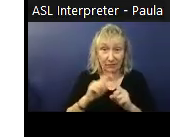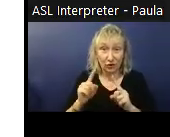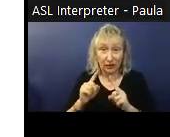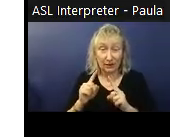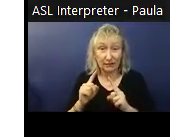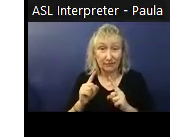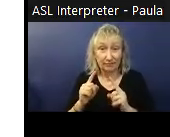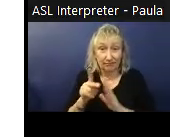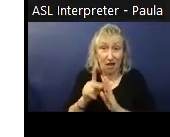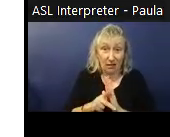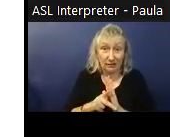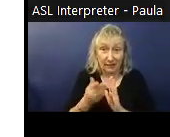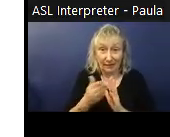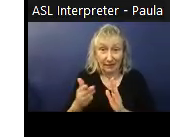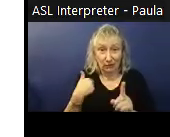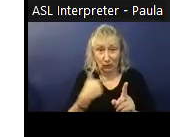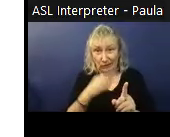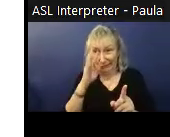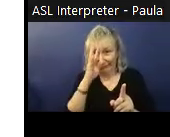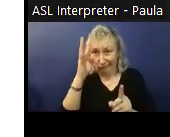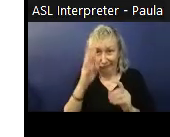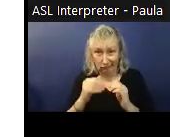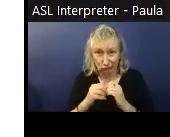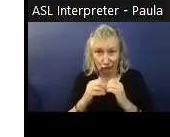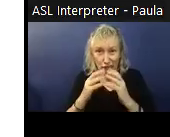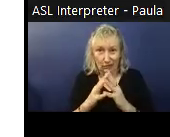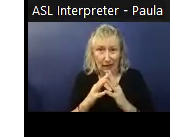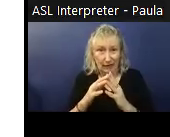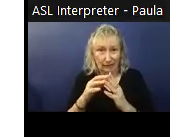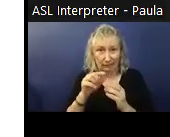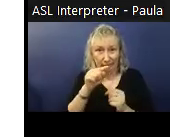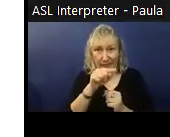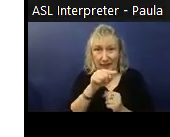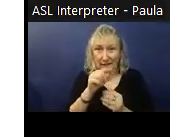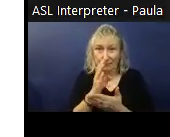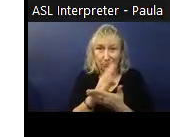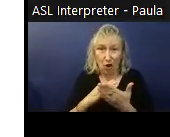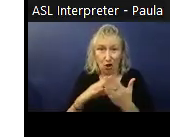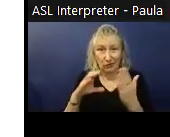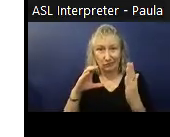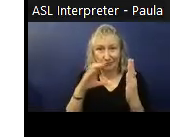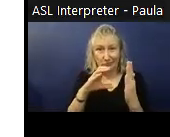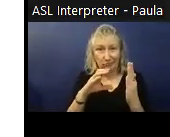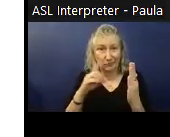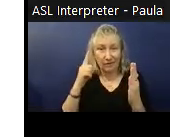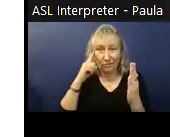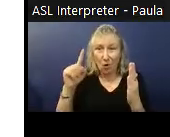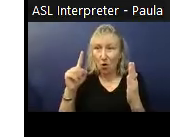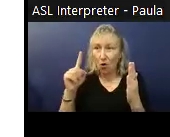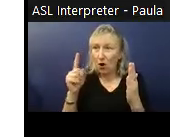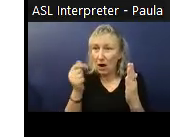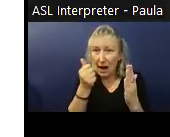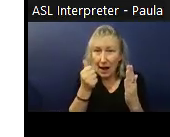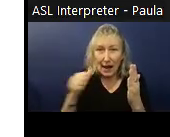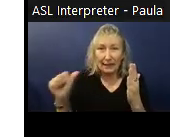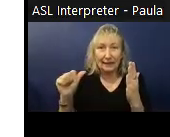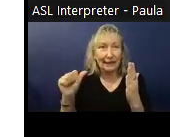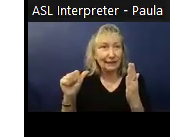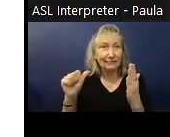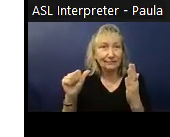this section was really created to house all of the information related to what we